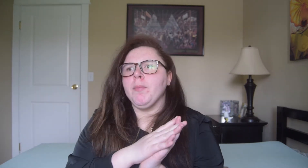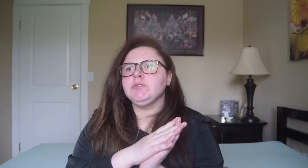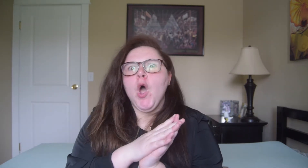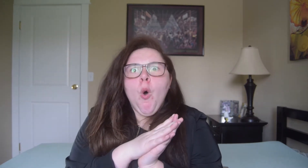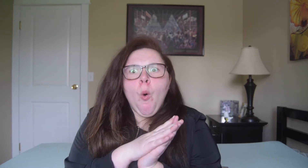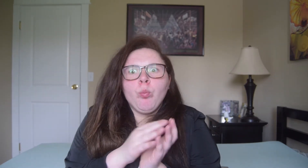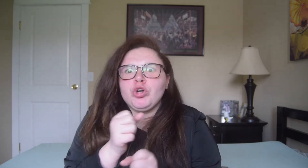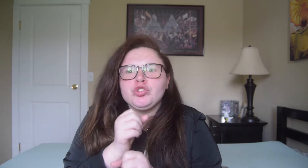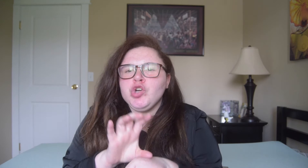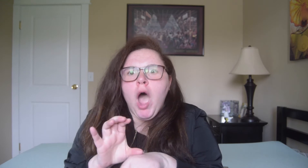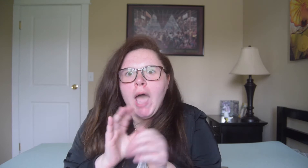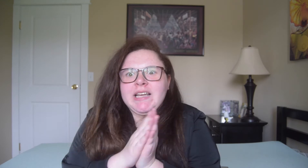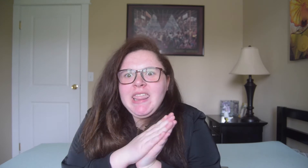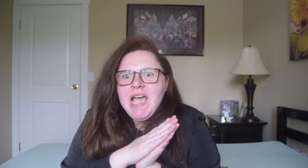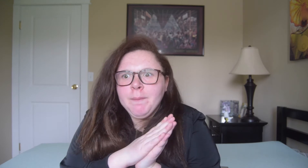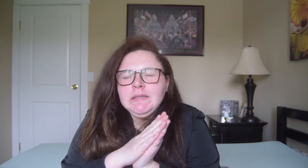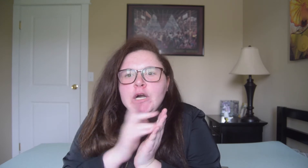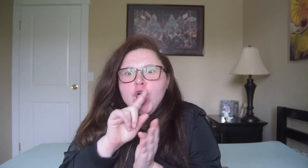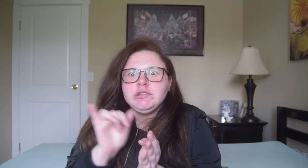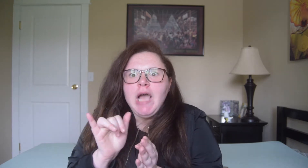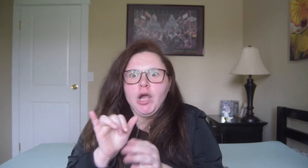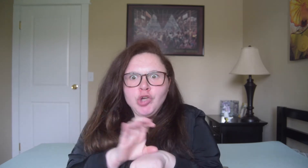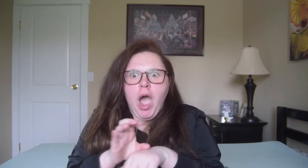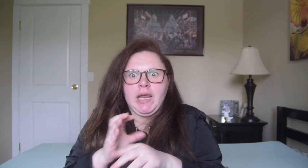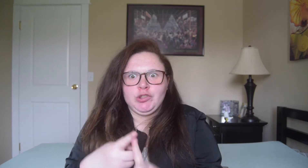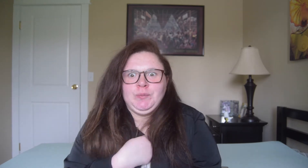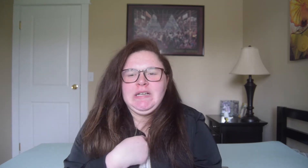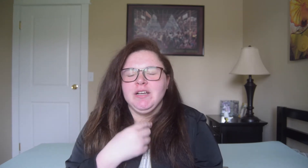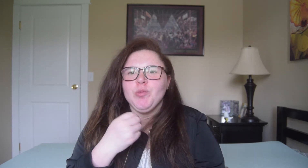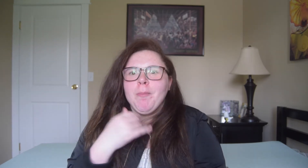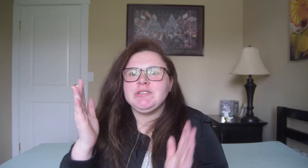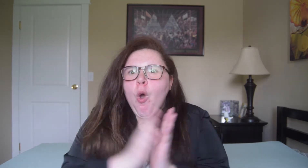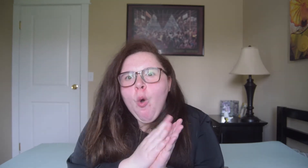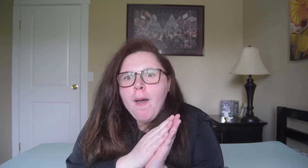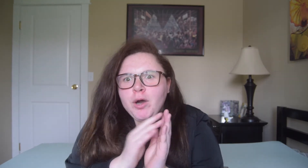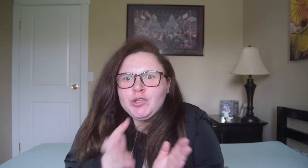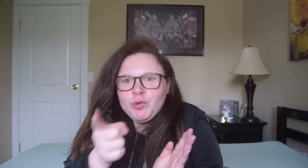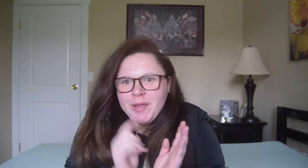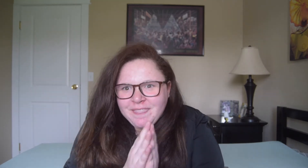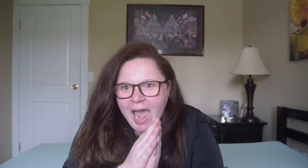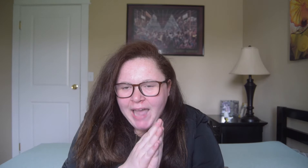So I was like, ooo chocolate! It looked like chocolate milk to me. I wanted to drink that